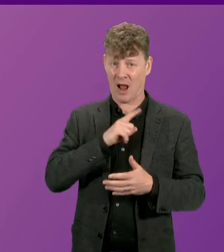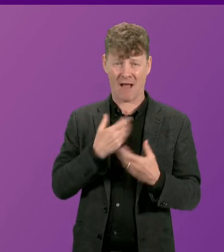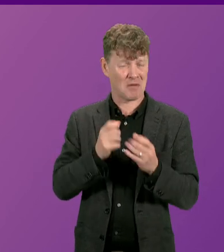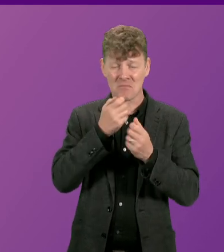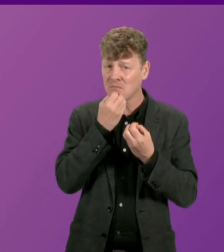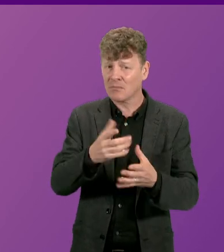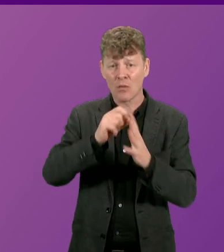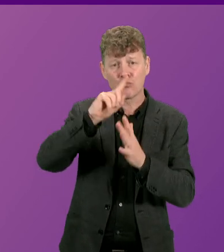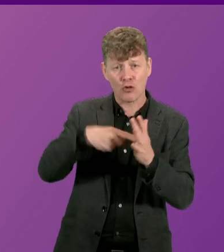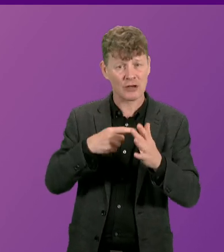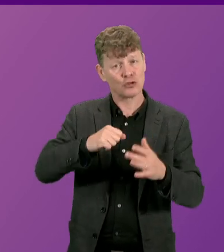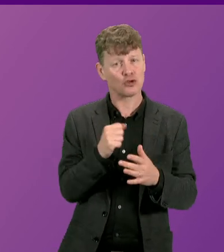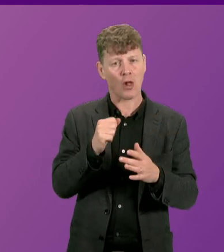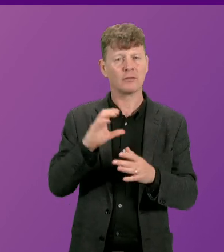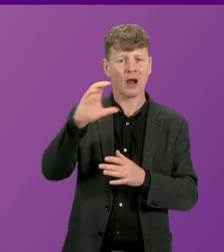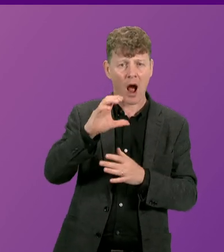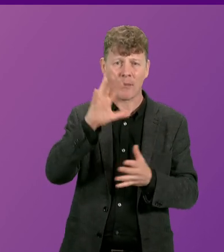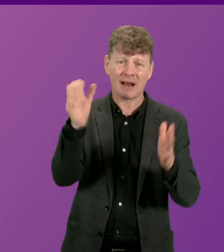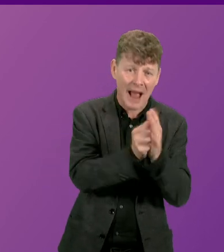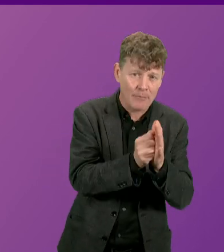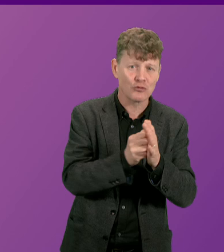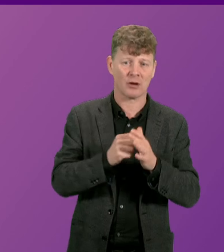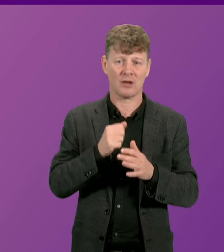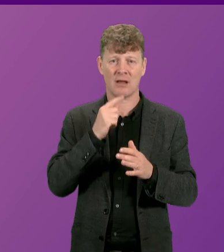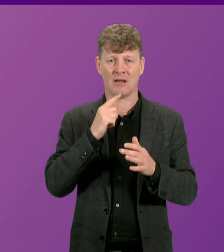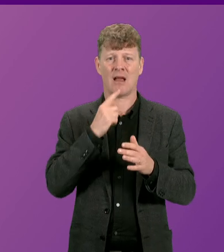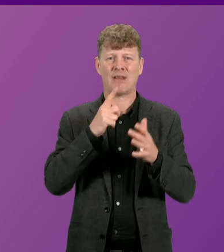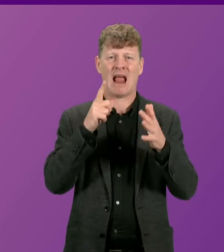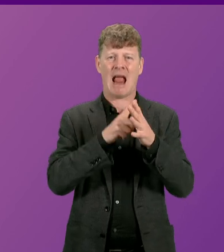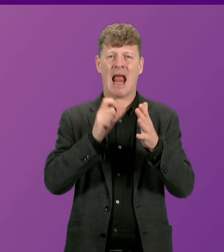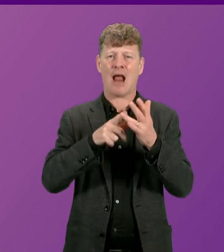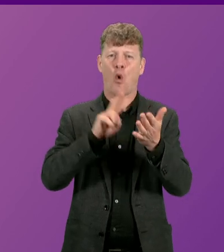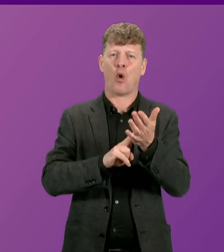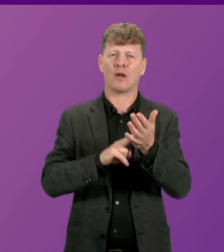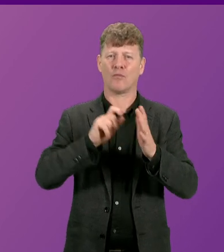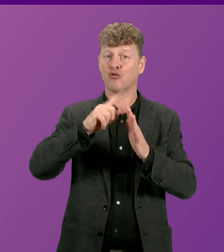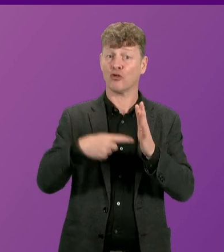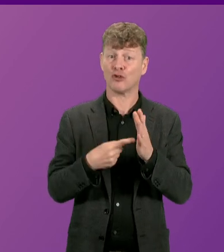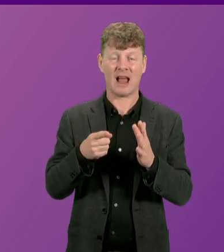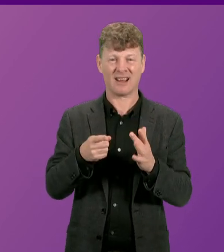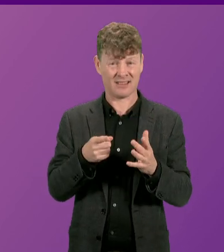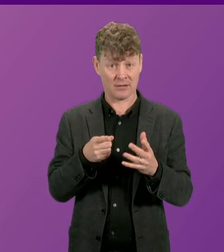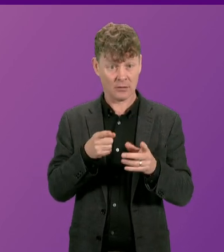carbon capture and technology, such as the Acorn project—and we have been led up the garden path by